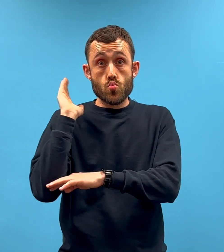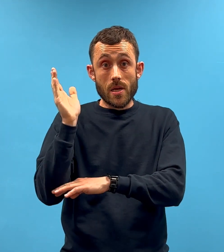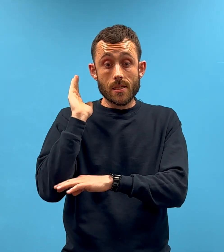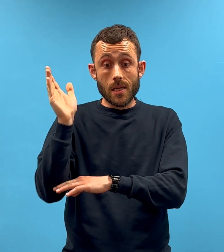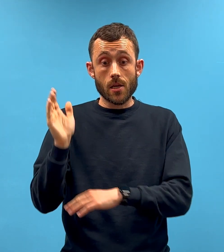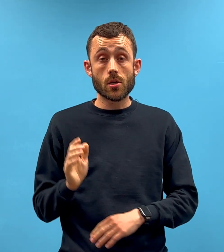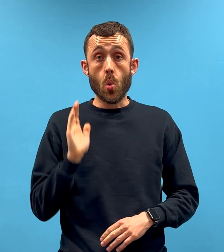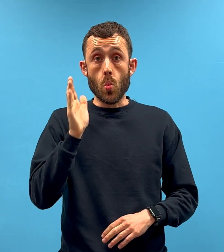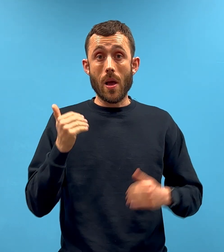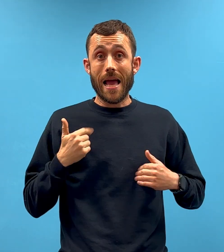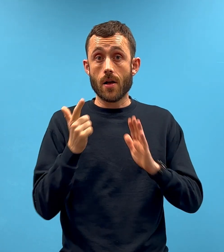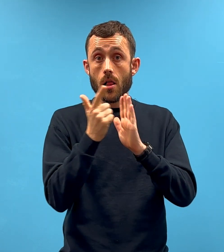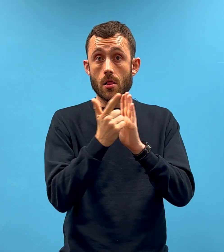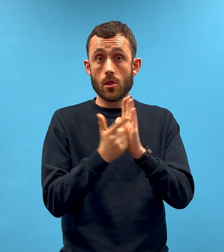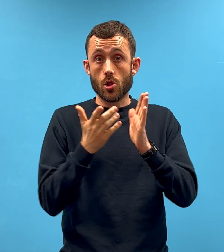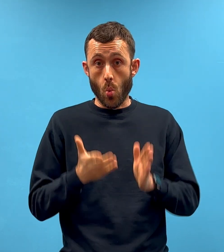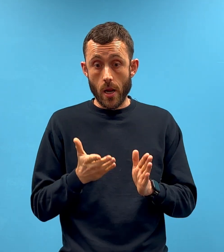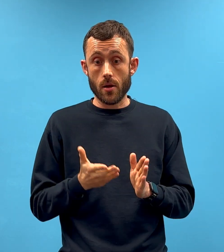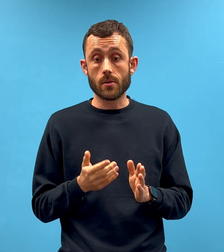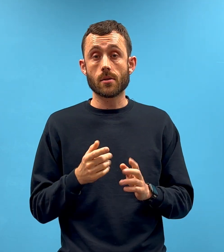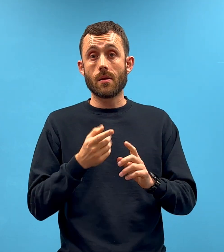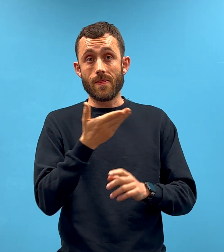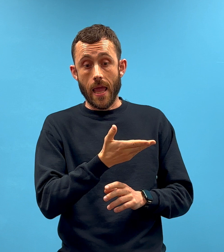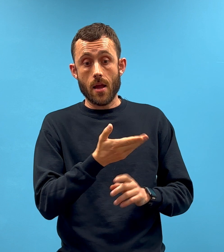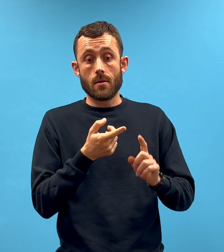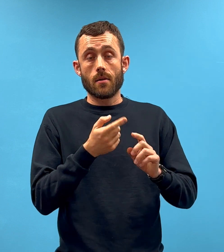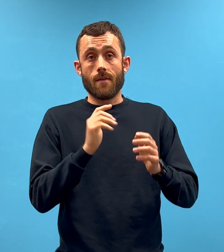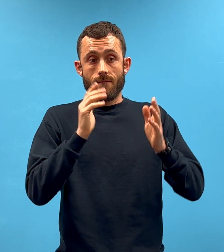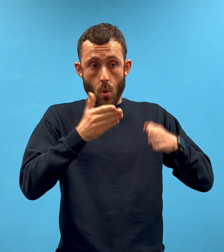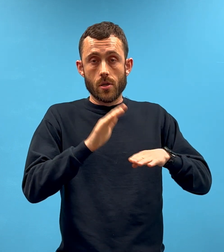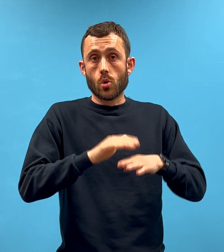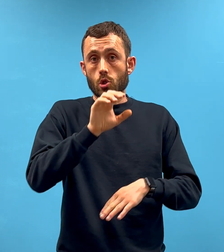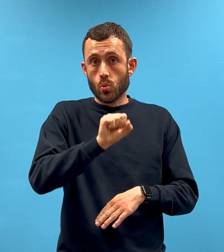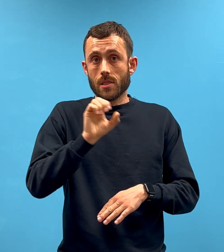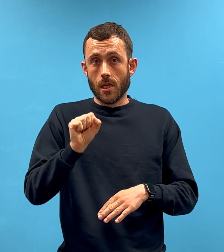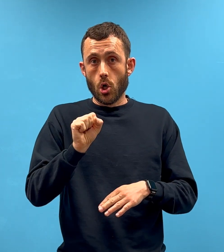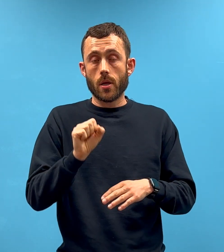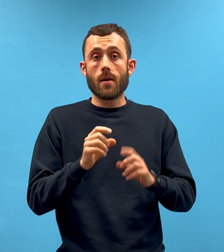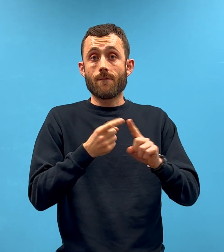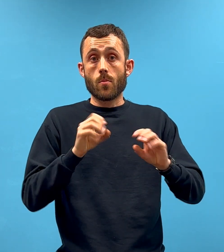For this presentation we will have lawyers there focused on Social Security from